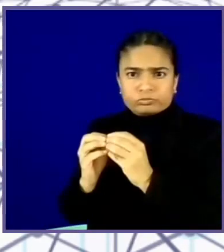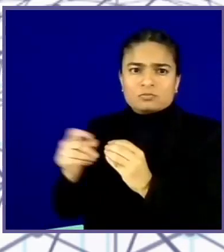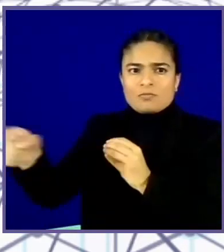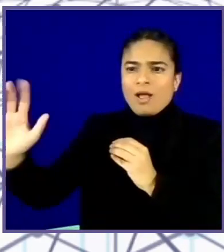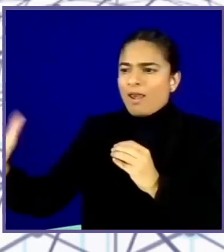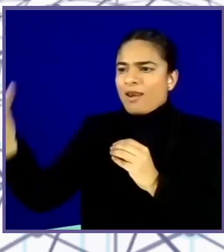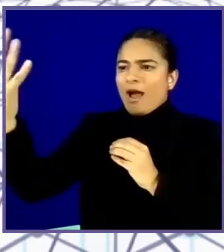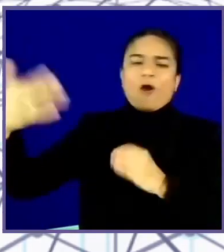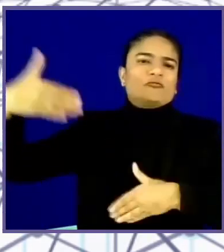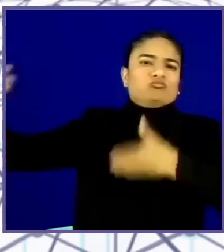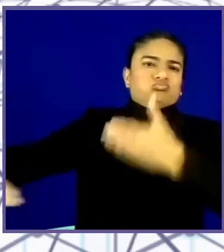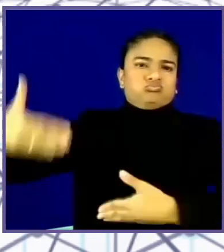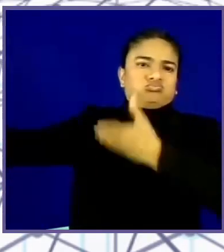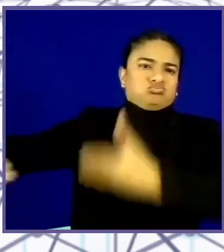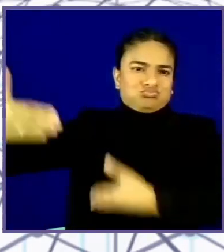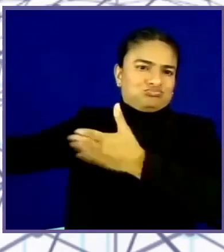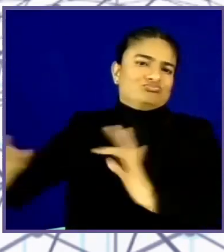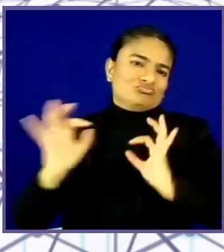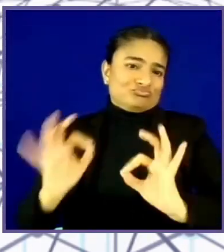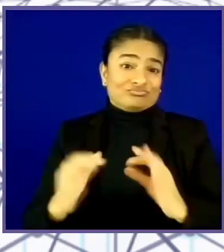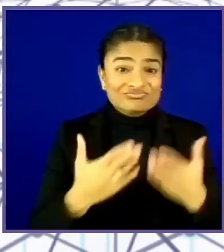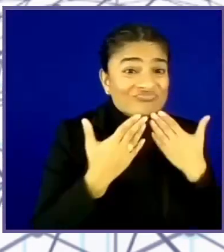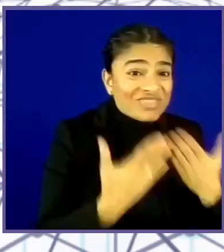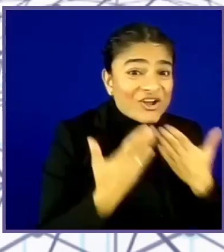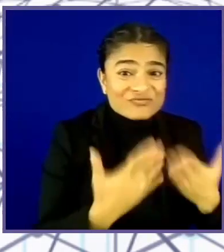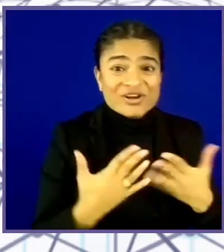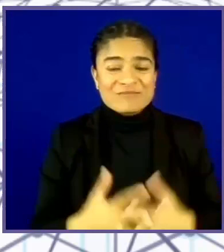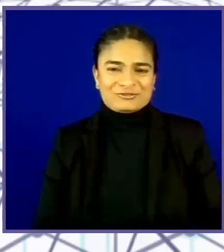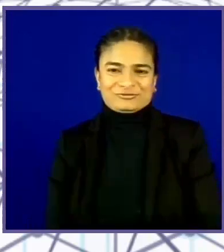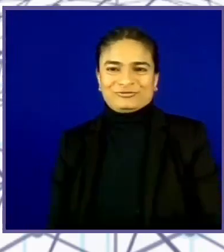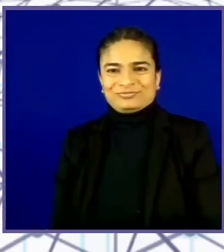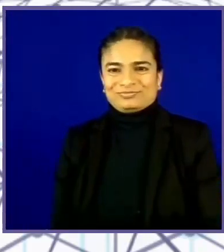Wonderful. Thanks so much, Gunga.